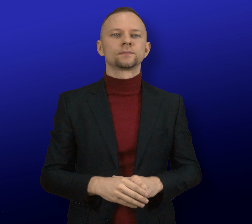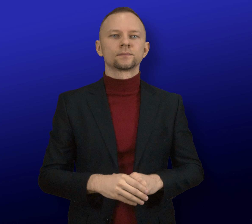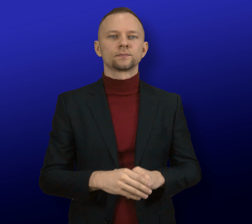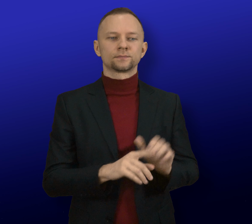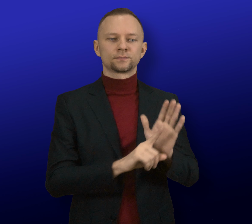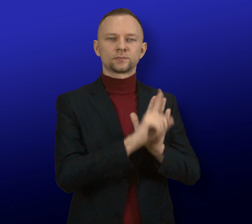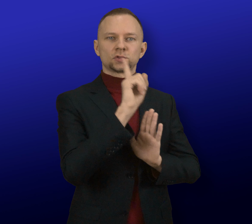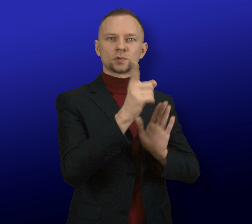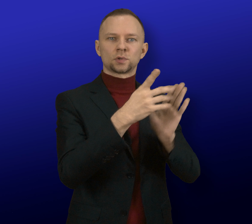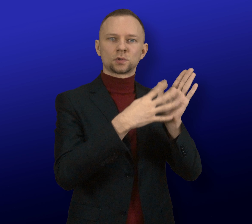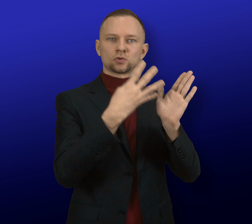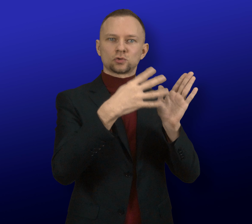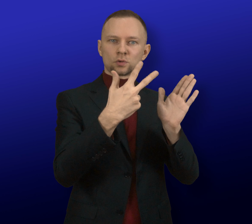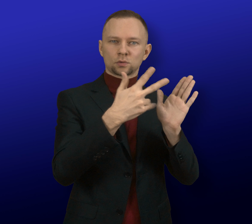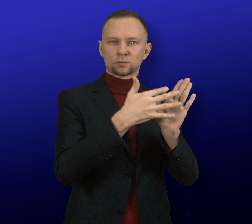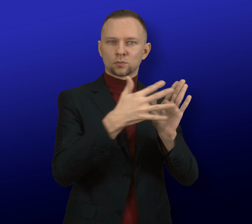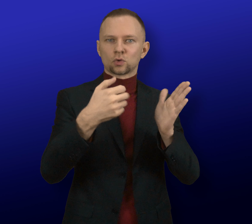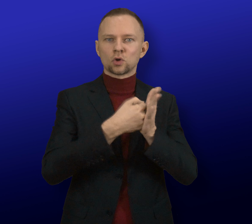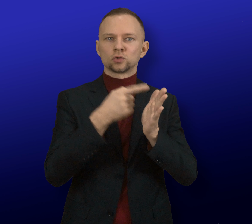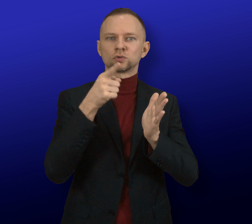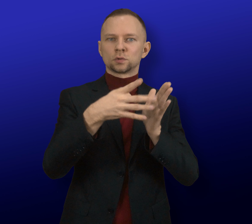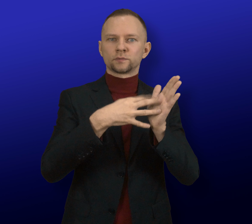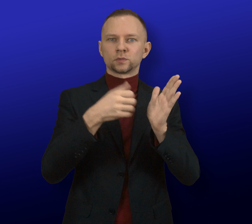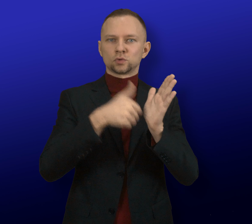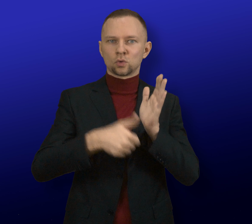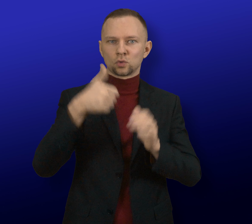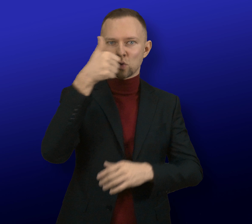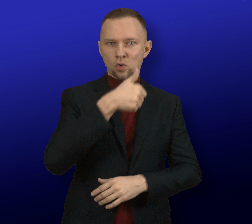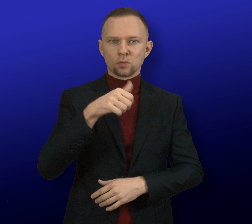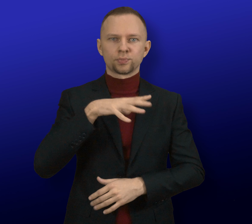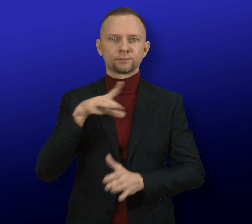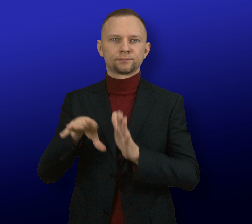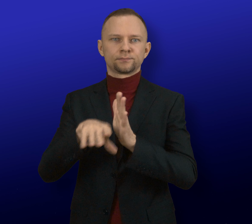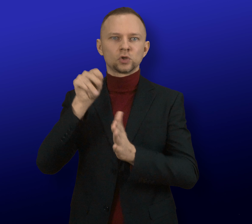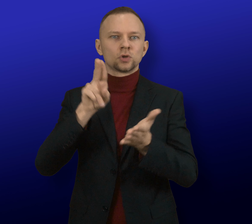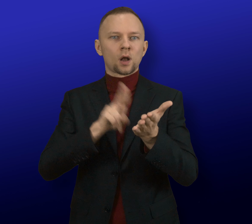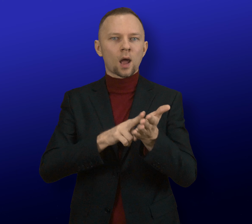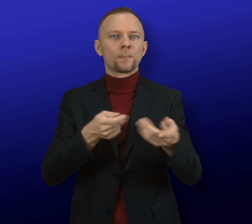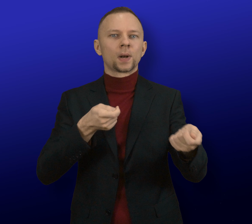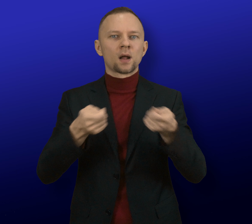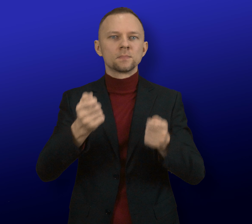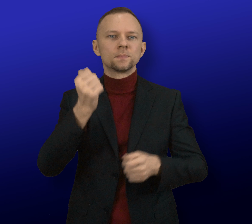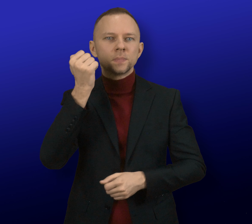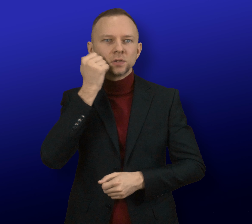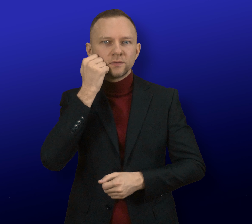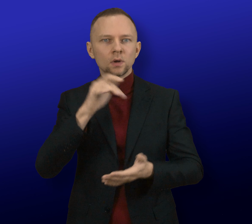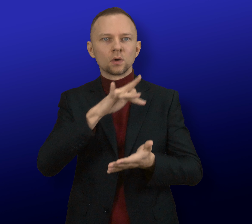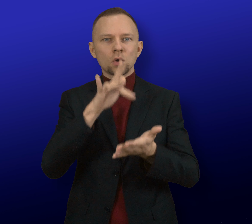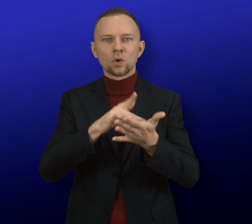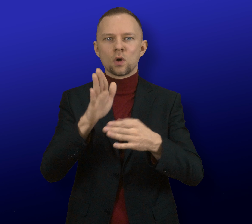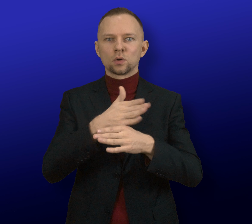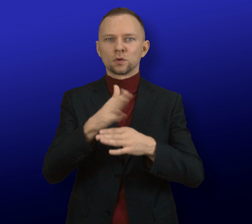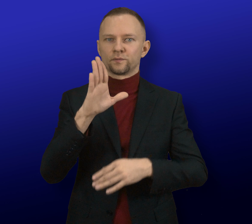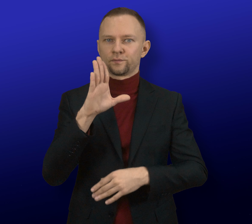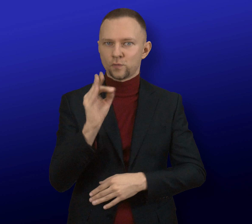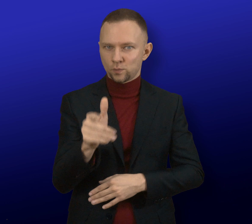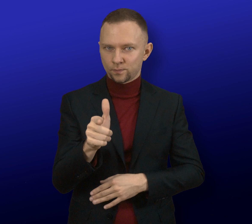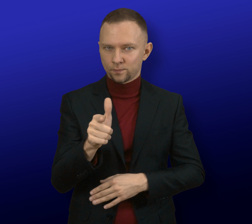From 1943 to 1960 she was elected as a member of the board of the Moscow city department of the Vog,